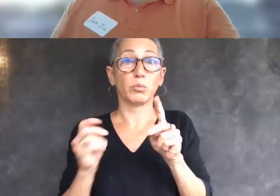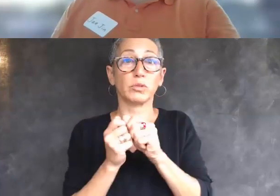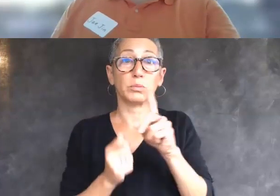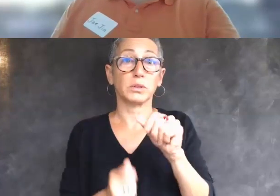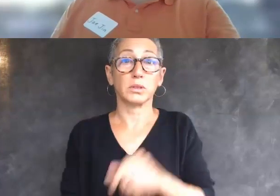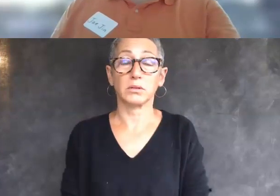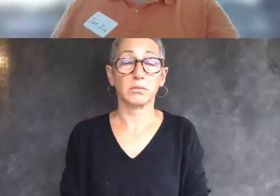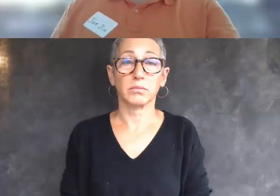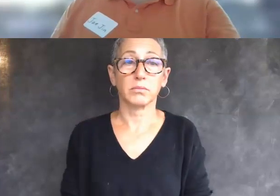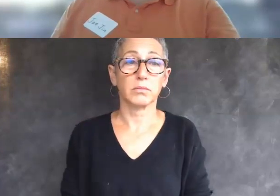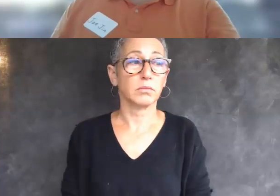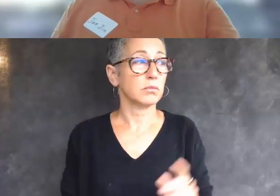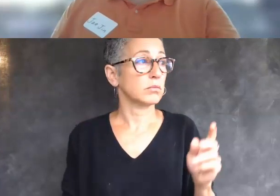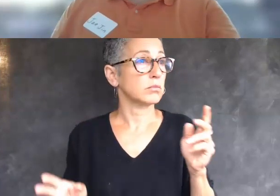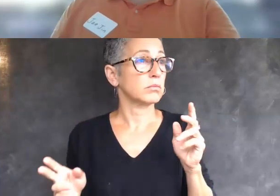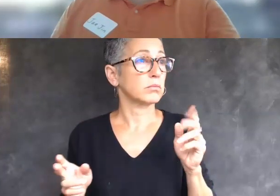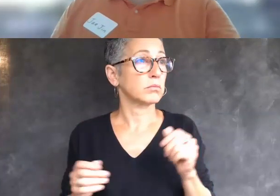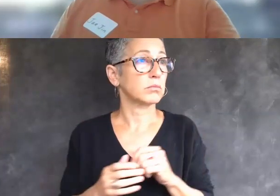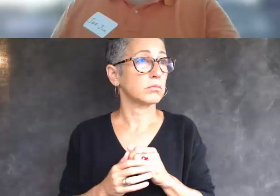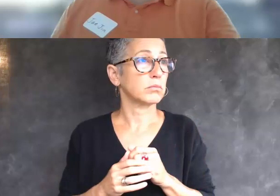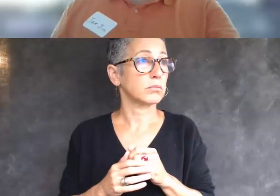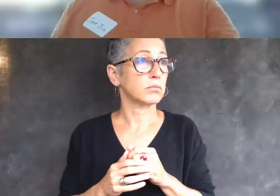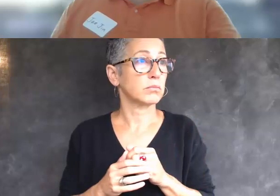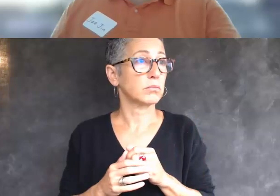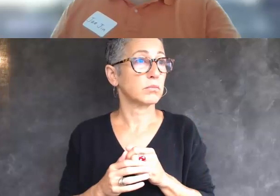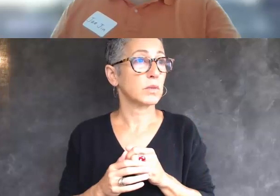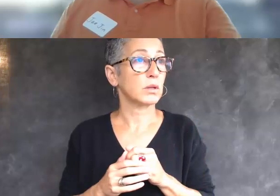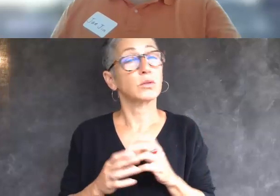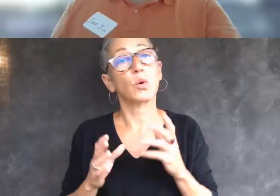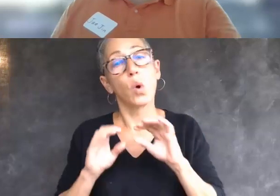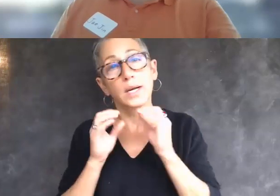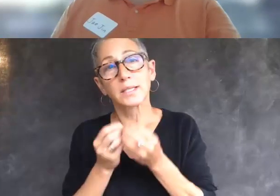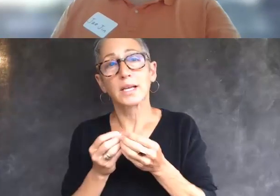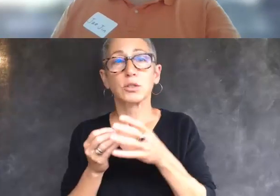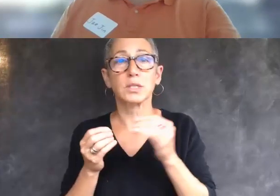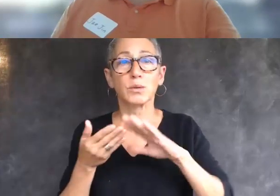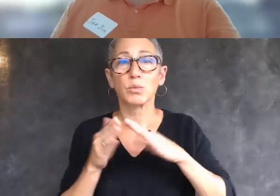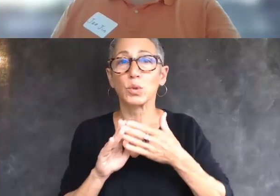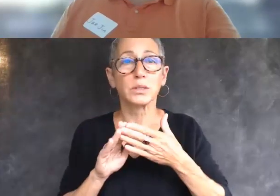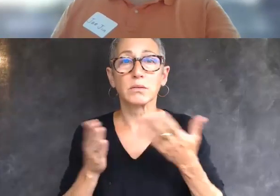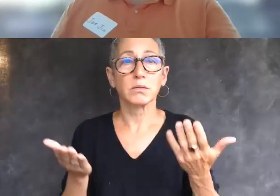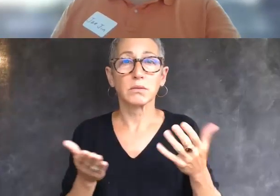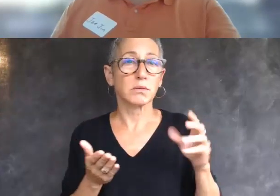community supports for people and organizations and communities. Disabilities, it's not in a conversation, but it's very important.